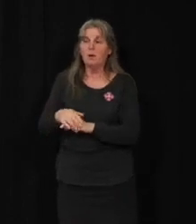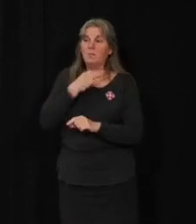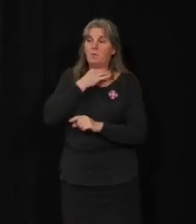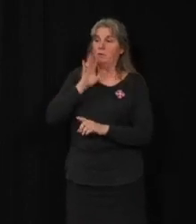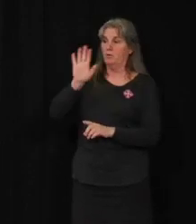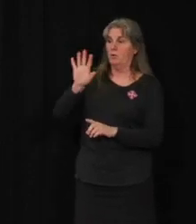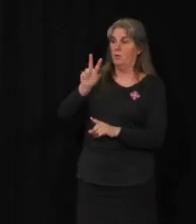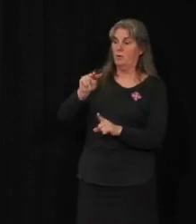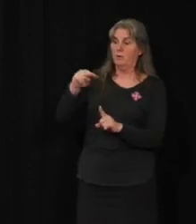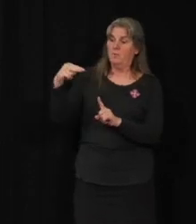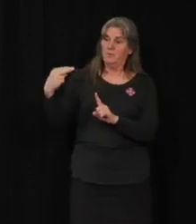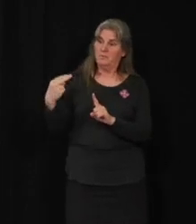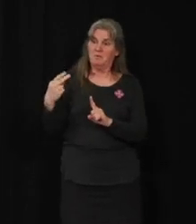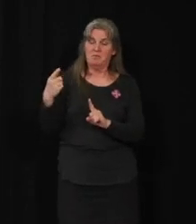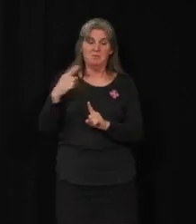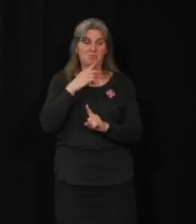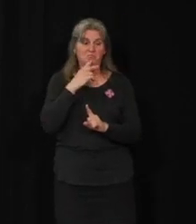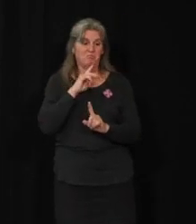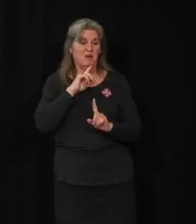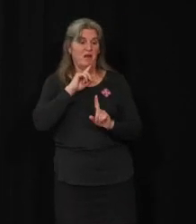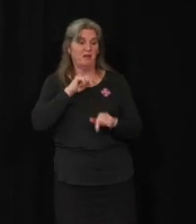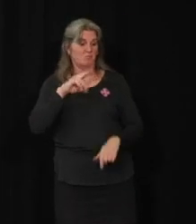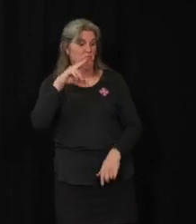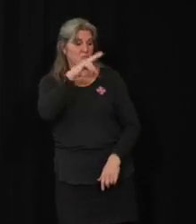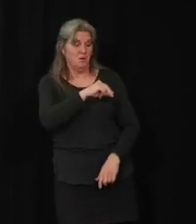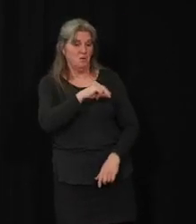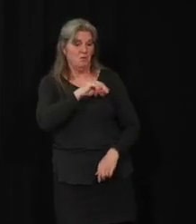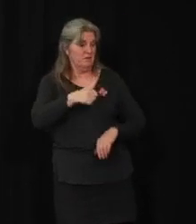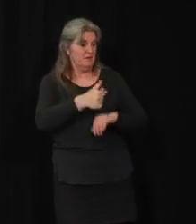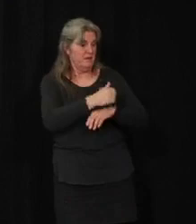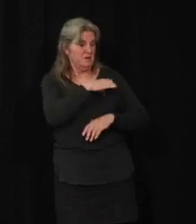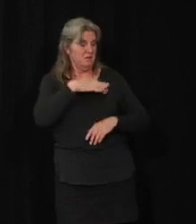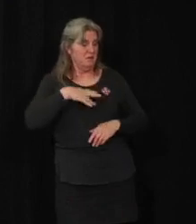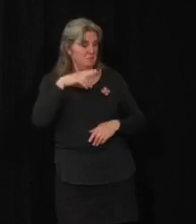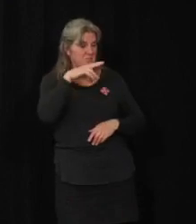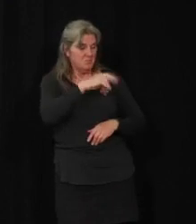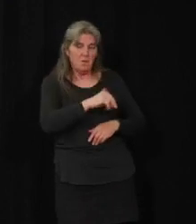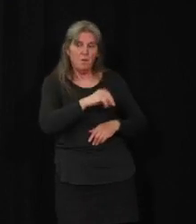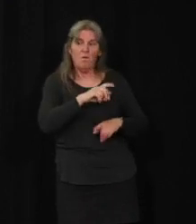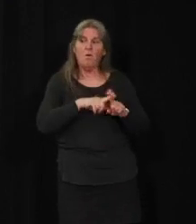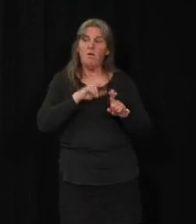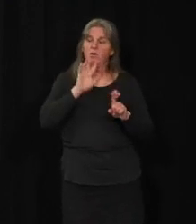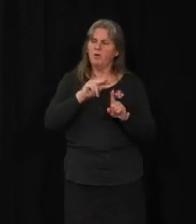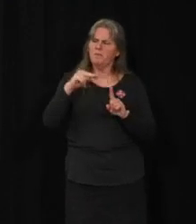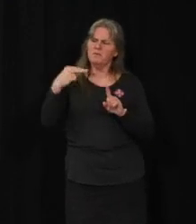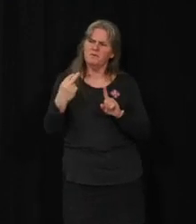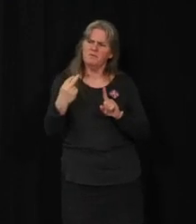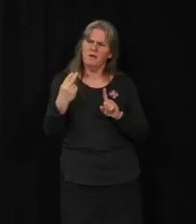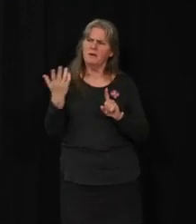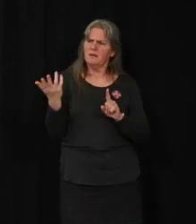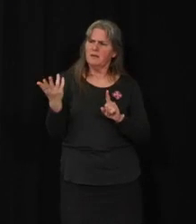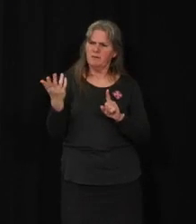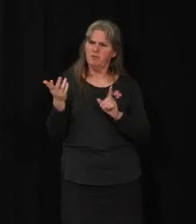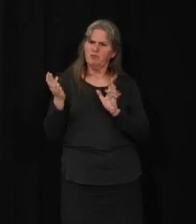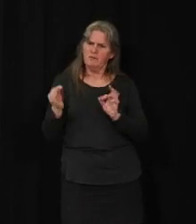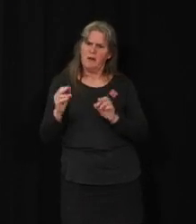right now that there will not be a committee and if this is your position, then are you going to